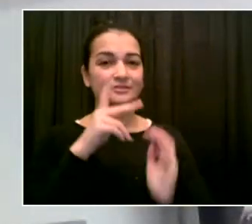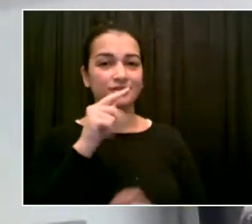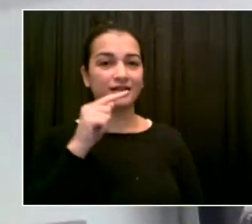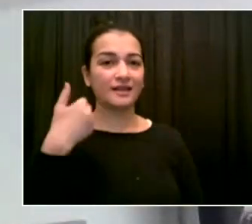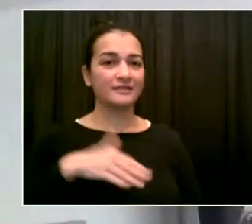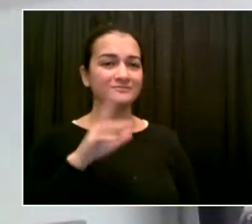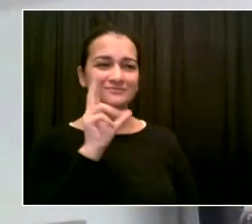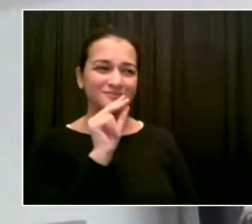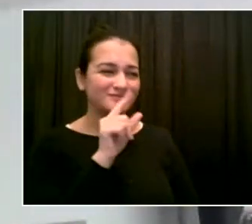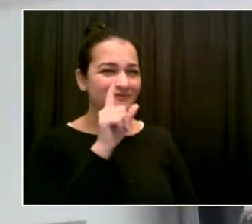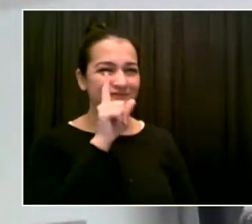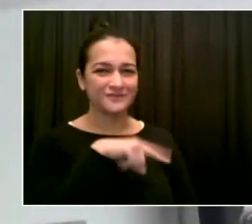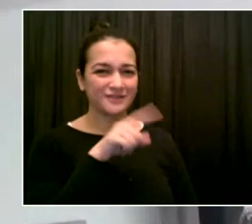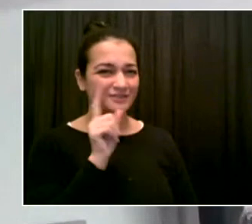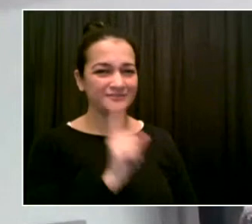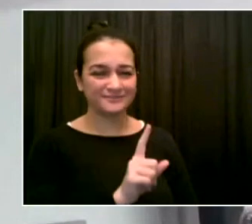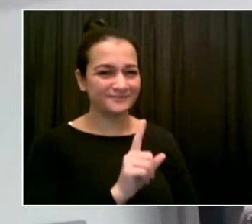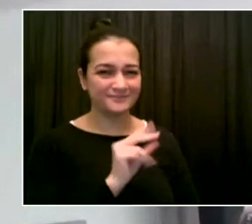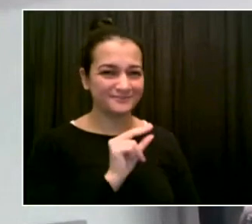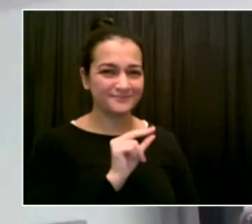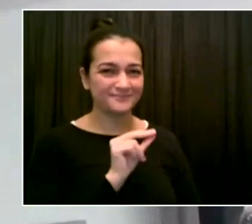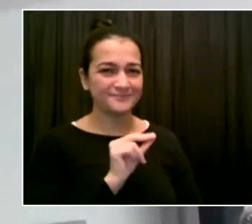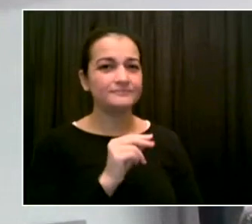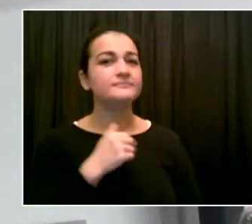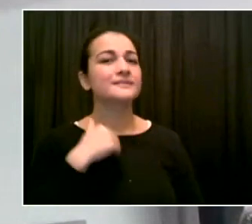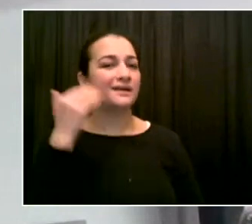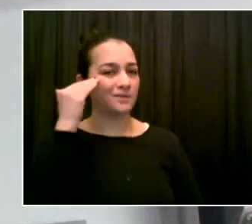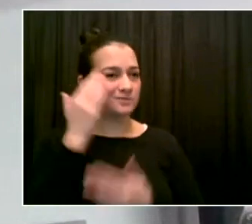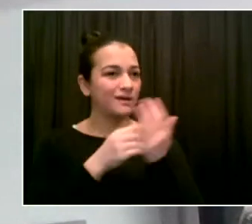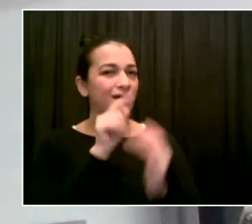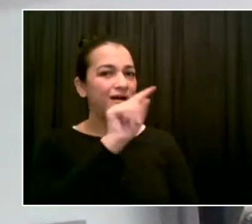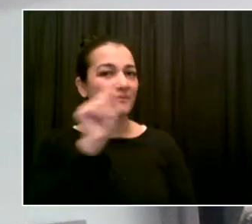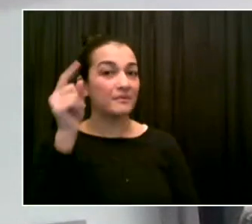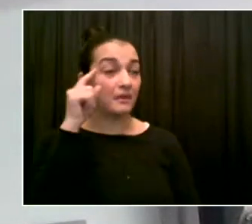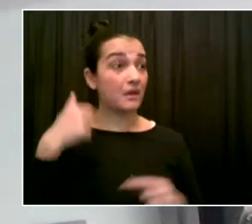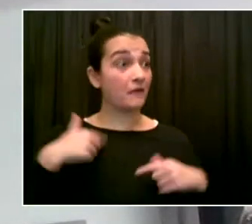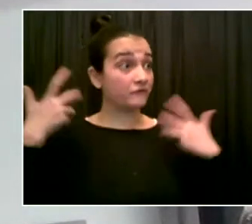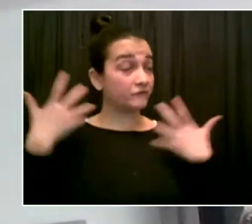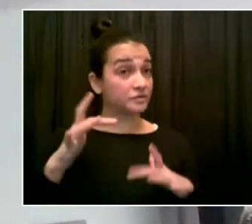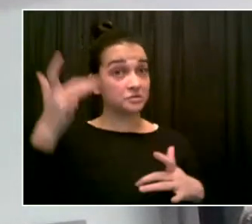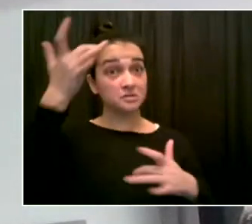FALSE. AND I HEAR IT ALSO FOR MY PATIENTS AS WELL